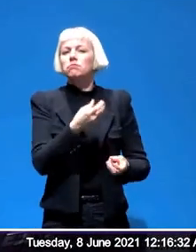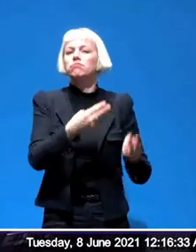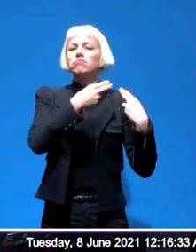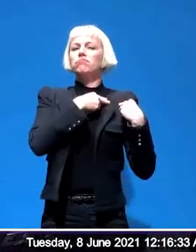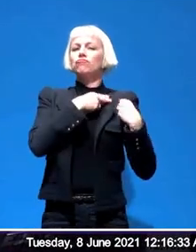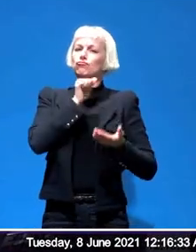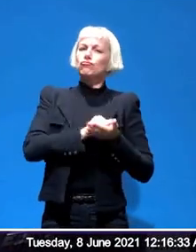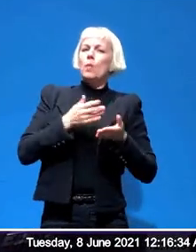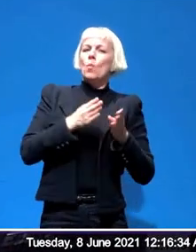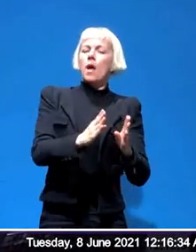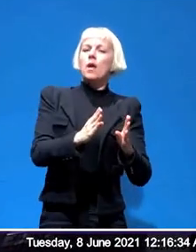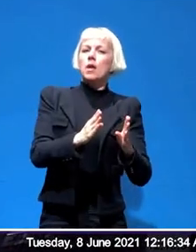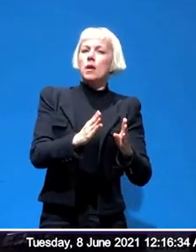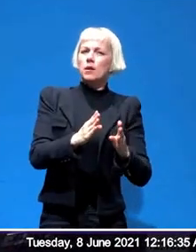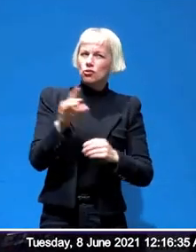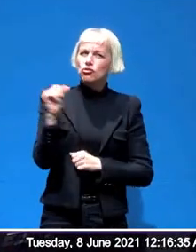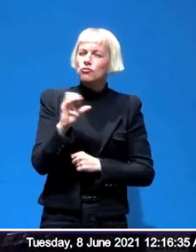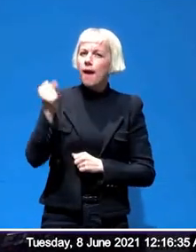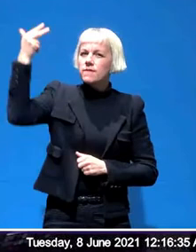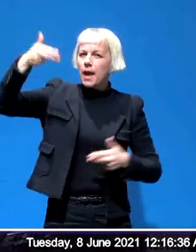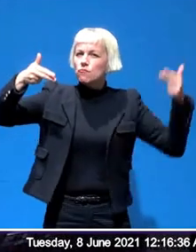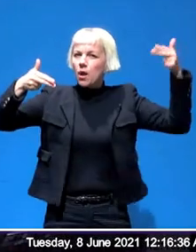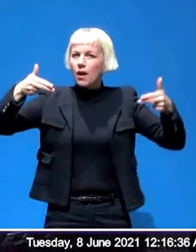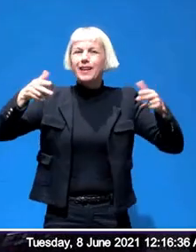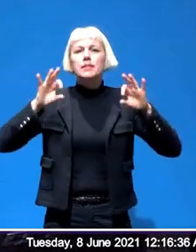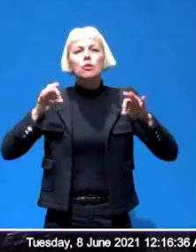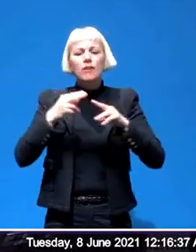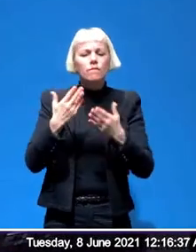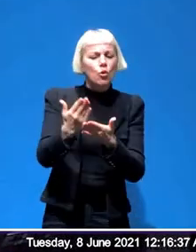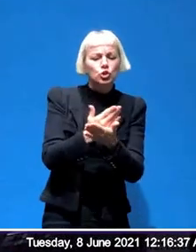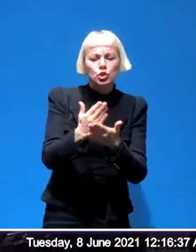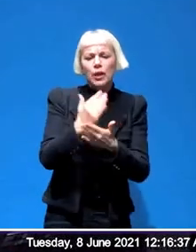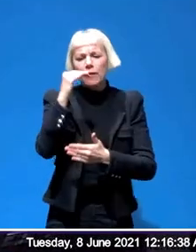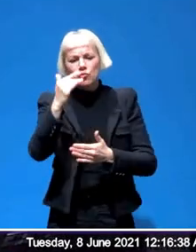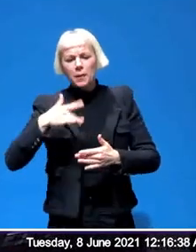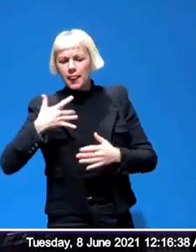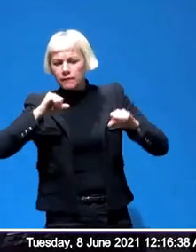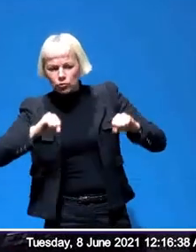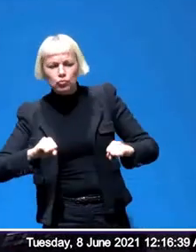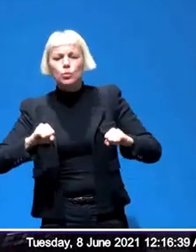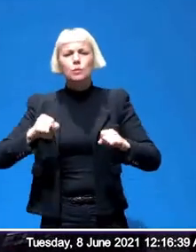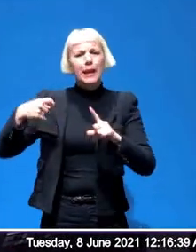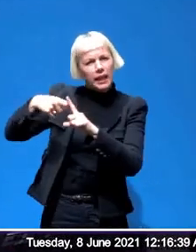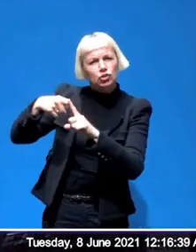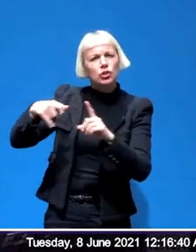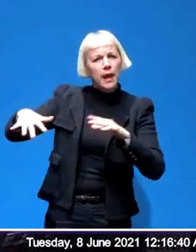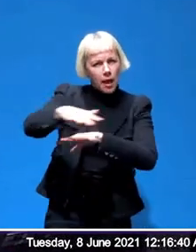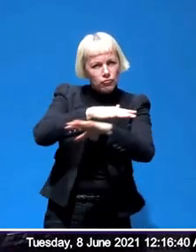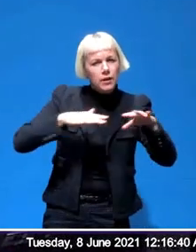Cameras should be introduced, particularly in common areas. However, if there is concern identified, there should be an option